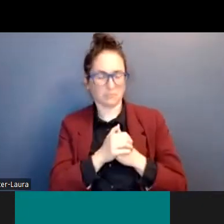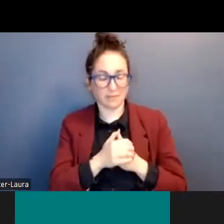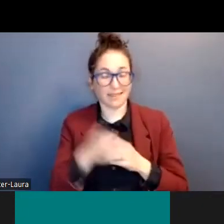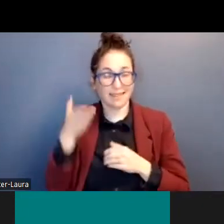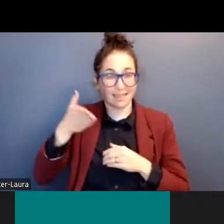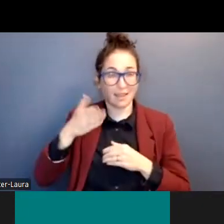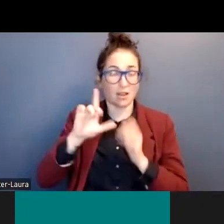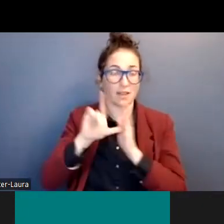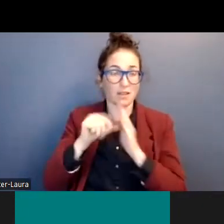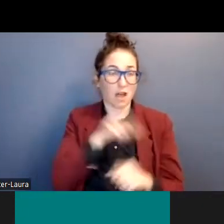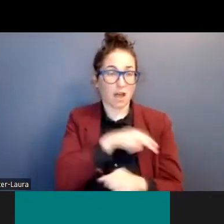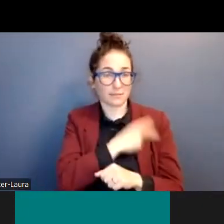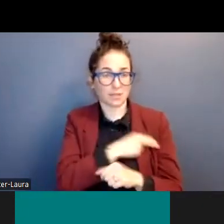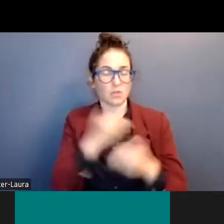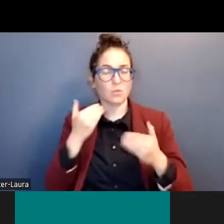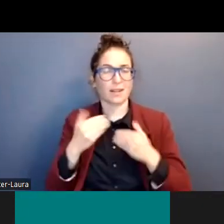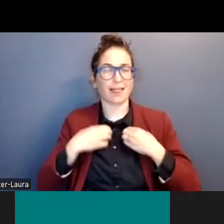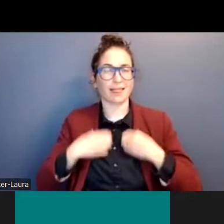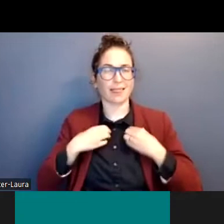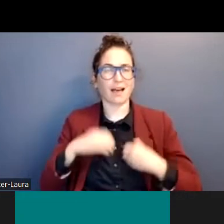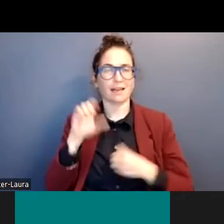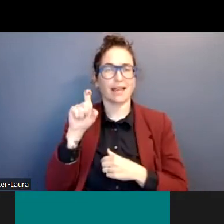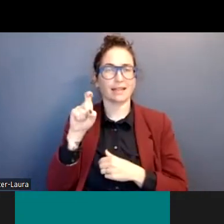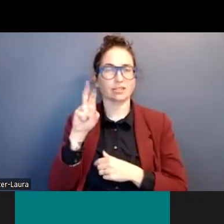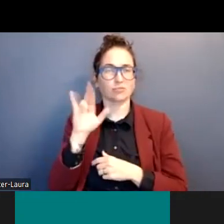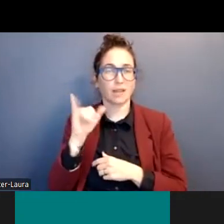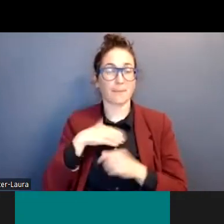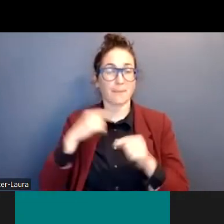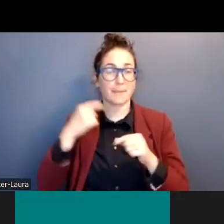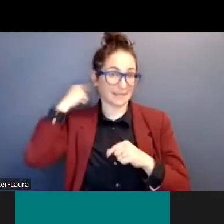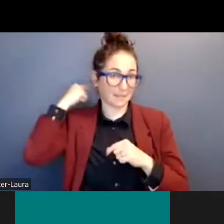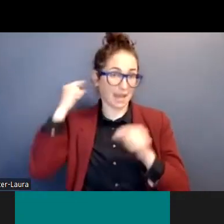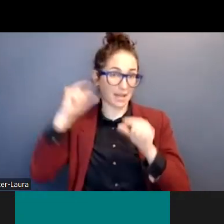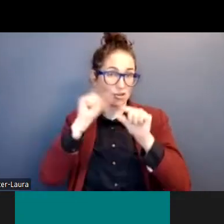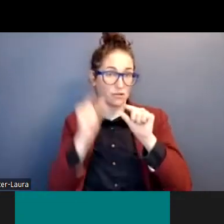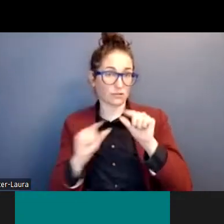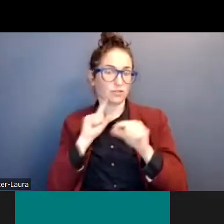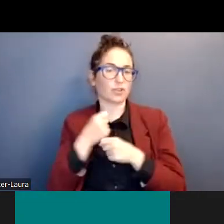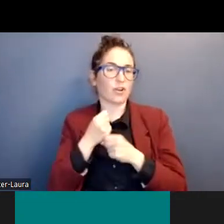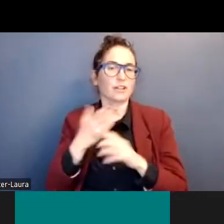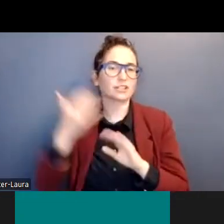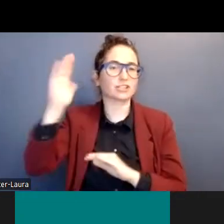and my spinal curvature created a shadow that could have been a tumor. The doctor questioned if